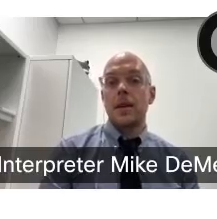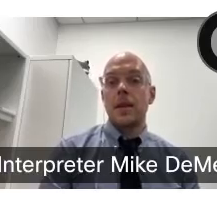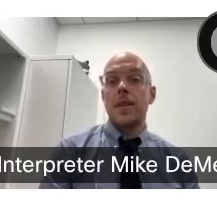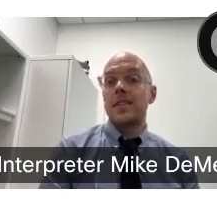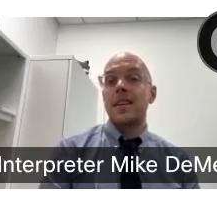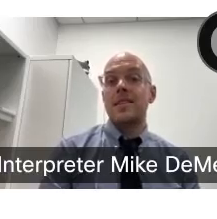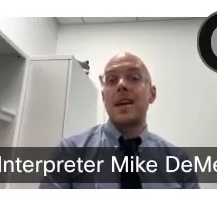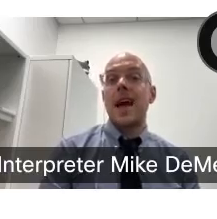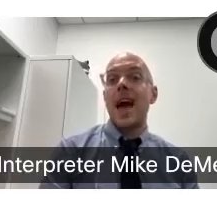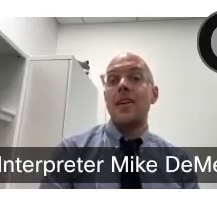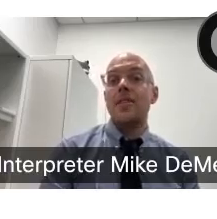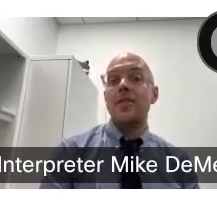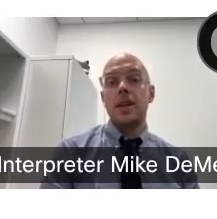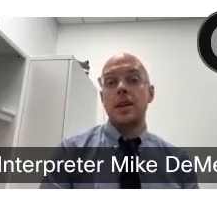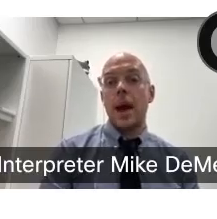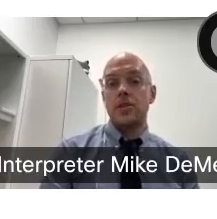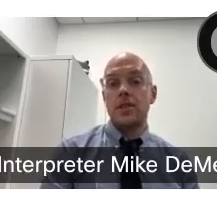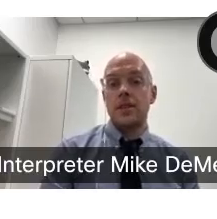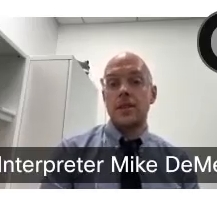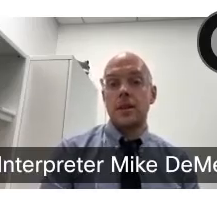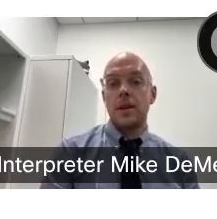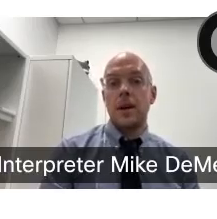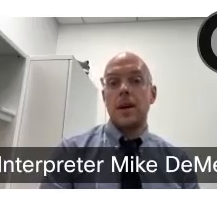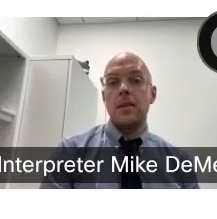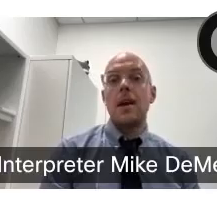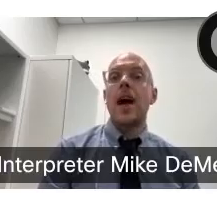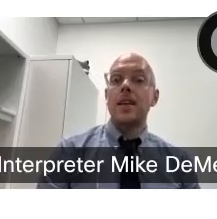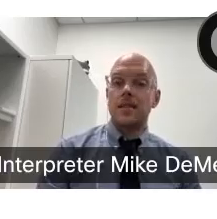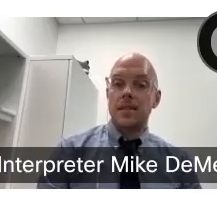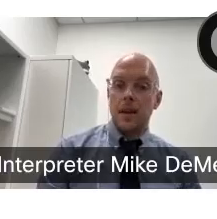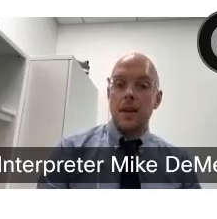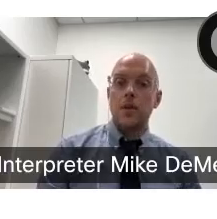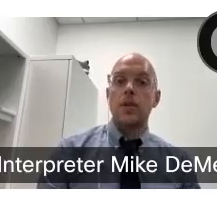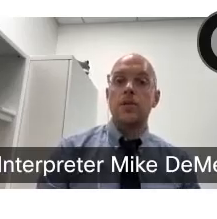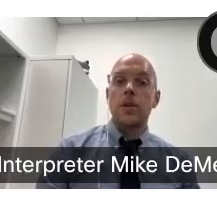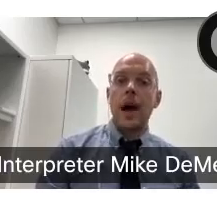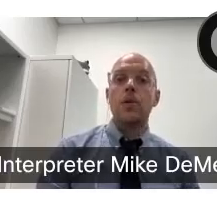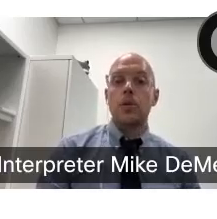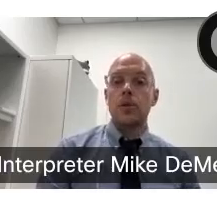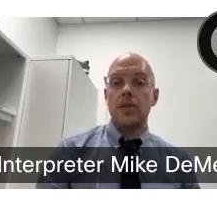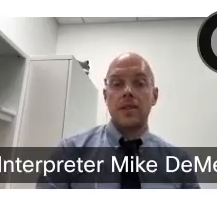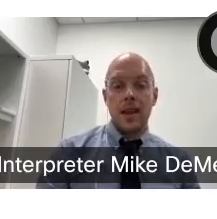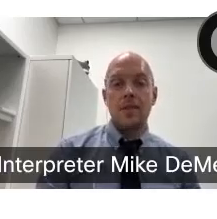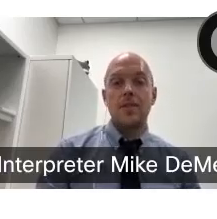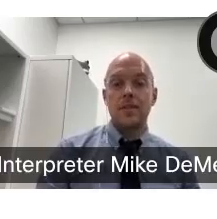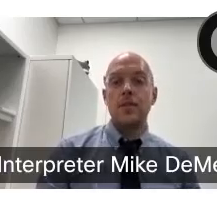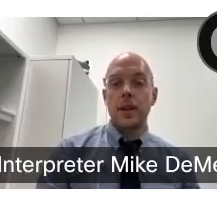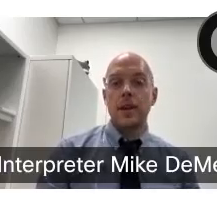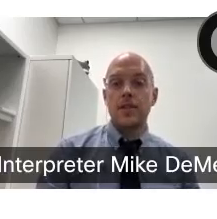That doesn't have to be captioned. Now that is, in accordance with our rules that it's FCC regulations.